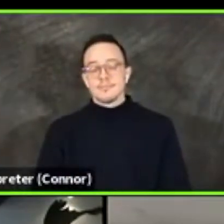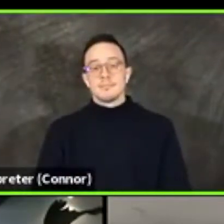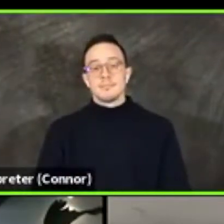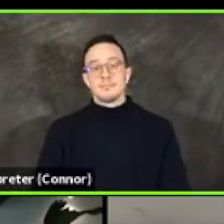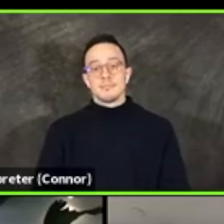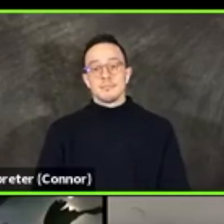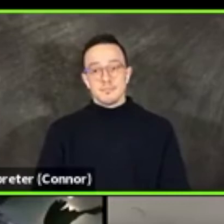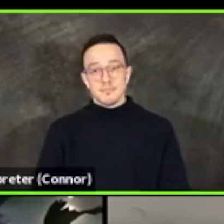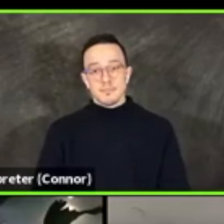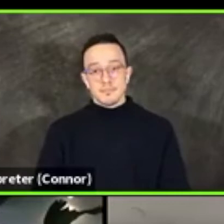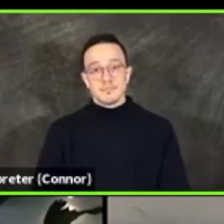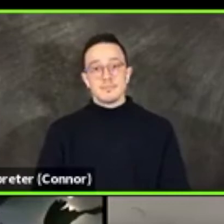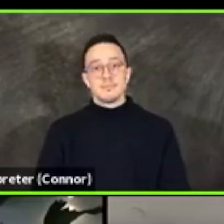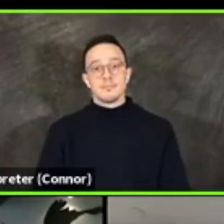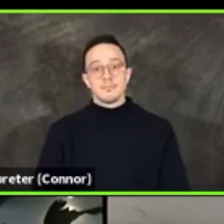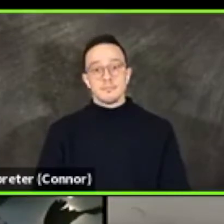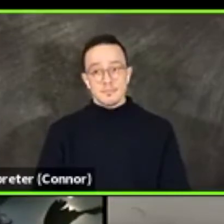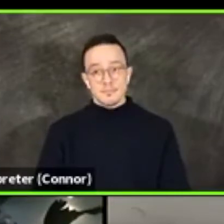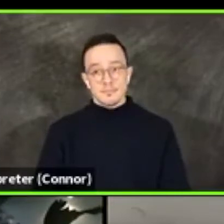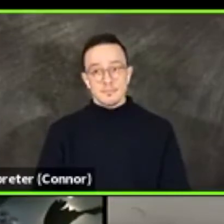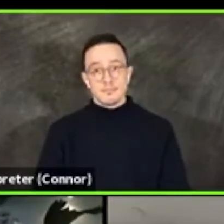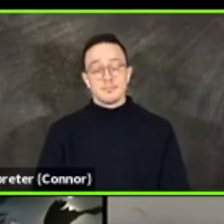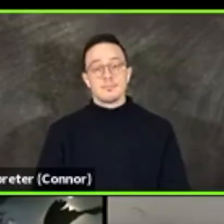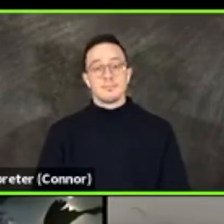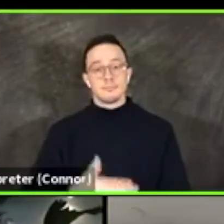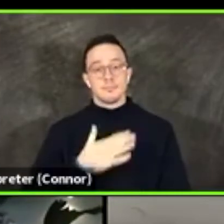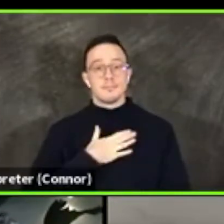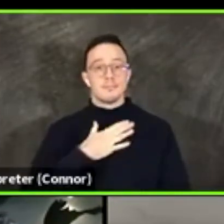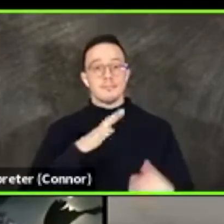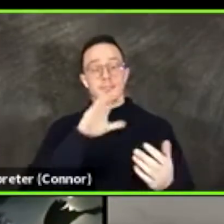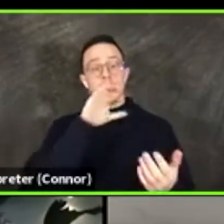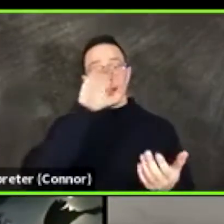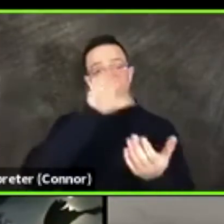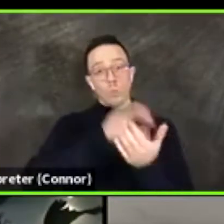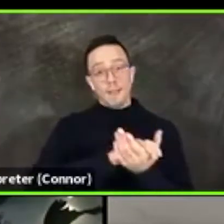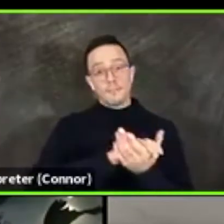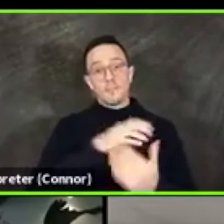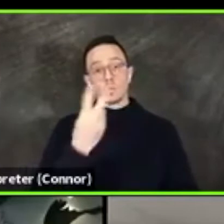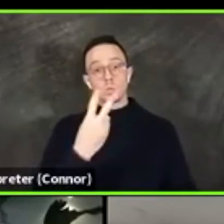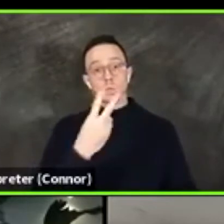FROM MY FAMILY THIS MORNING, MY WIFE AND TWO CHILDREN, MY THREE-YEAR-OLD AND MY